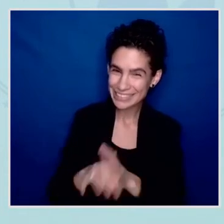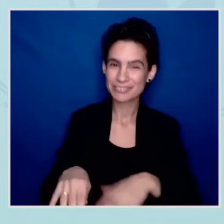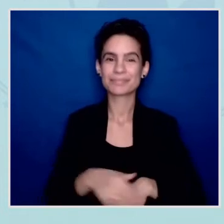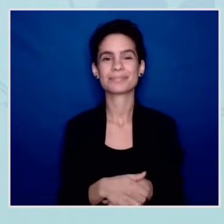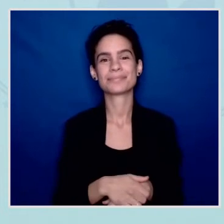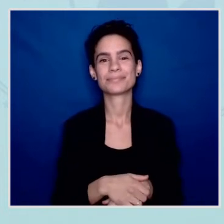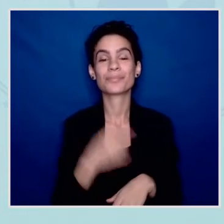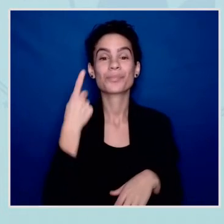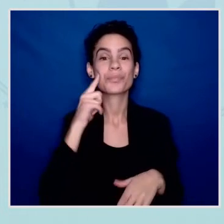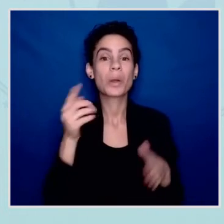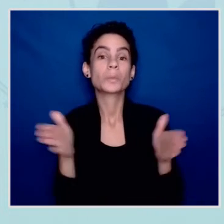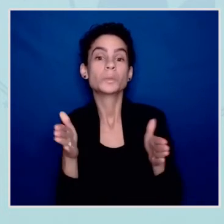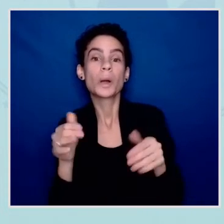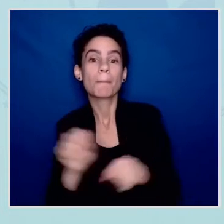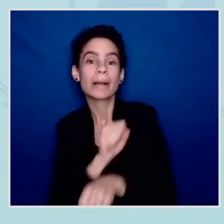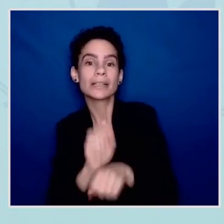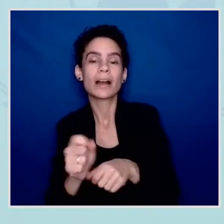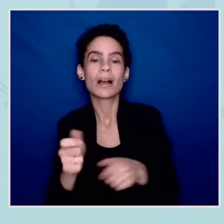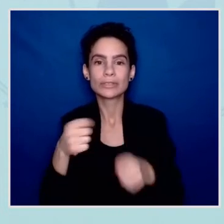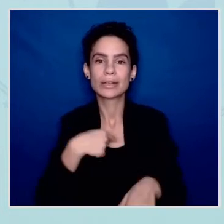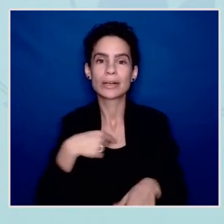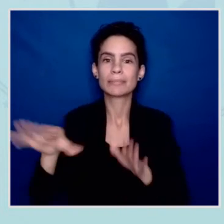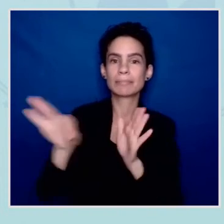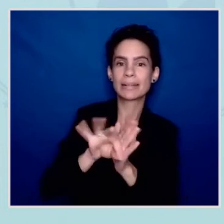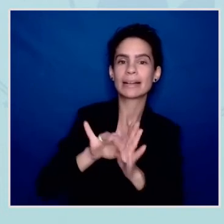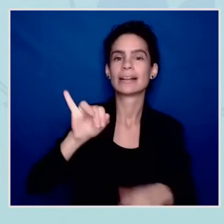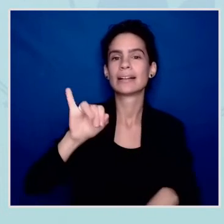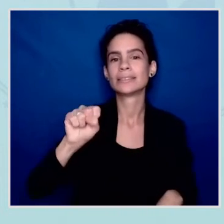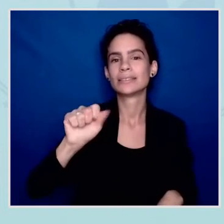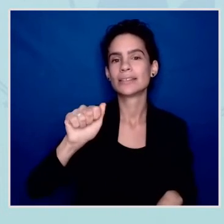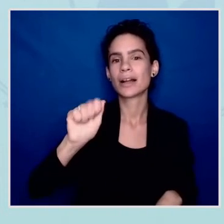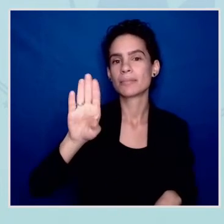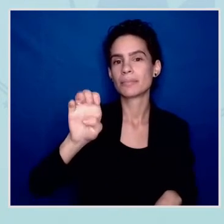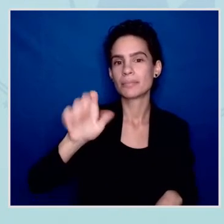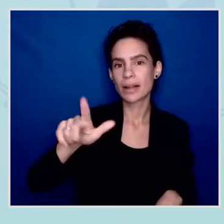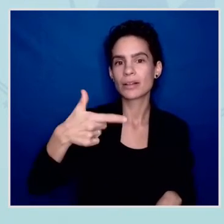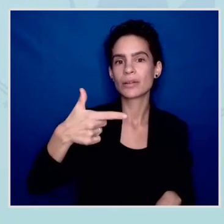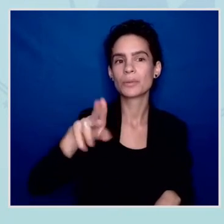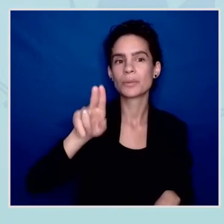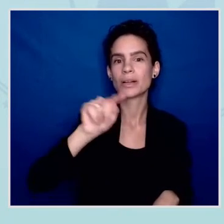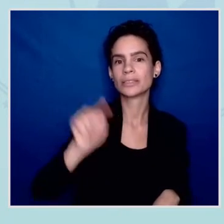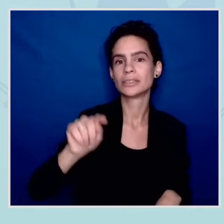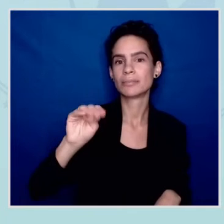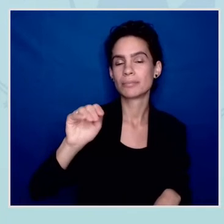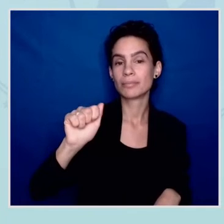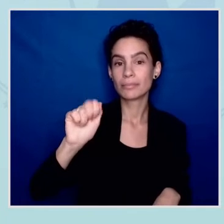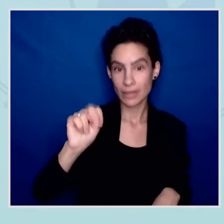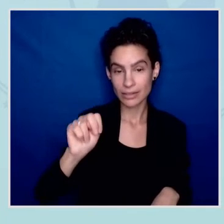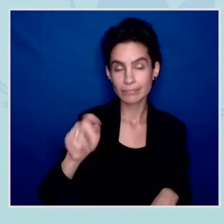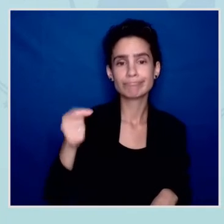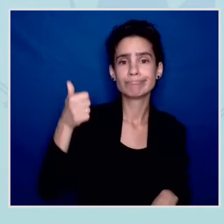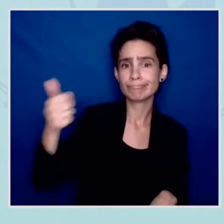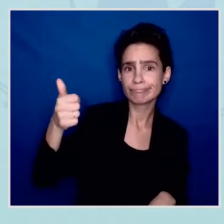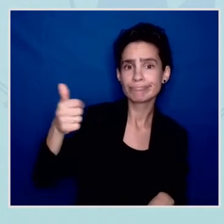AND I WANT TO THANK BERNIE FOR HIS CONTINUED FRIENDSHIP AND LEADERSHIP I LOOK FORWARD TO US WORKING TOGETHER ALONG WITH MARTY. HE THINKS I MADE A GOOD CHOICE. FOR ADMINISTRATIVE SMALL